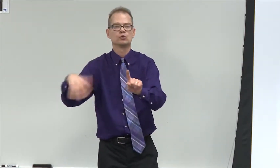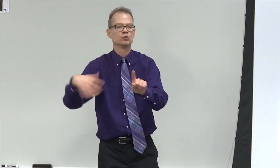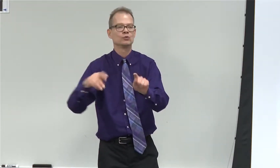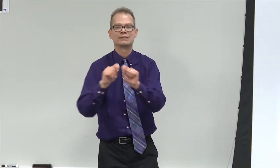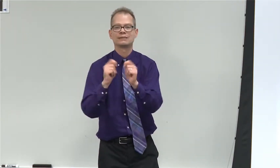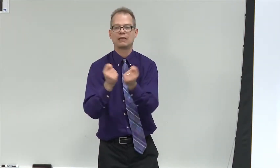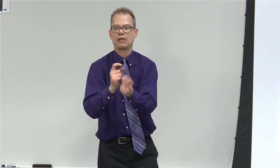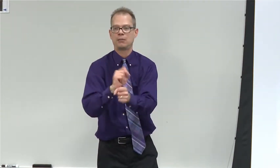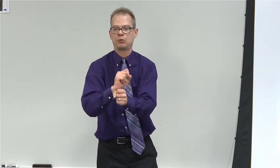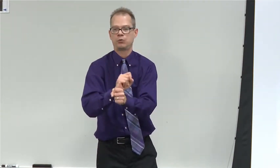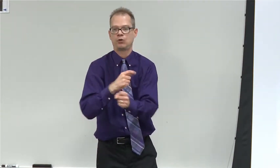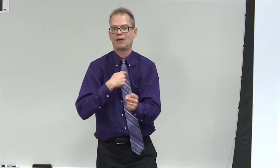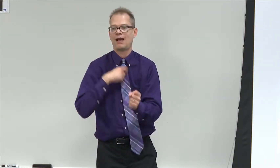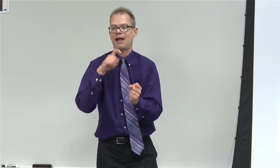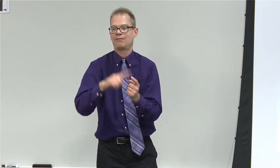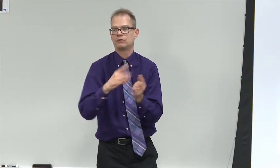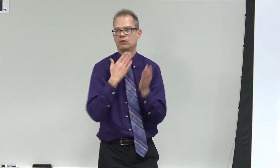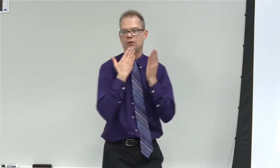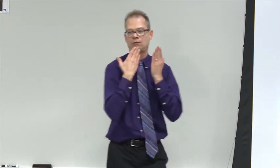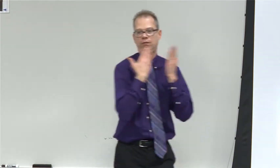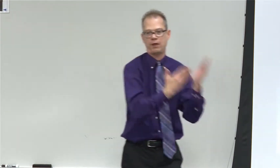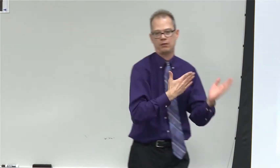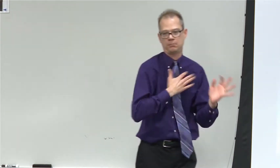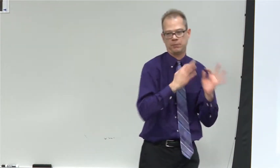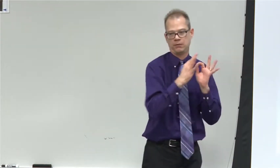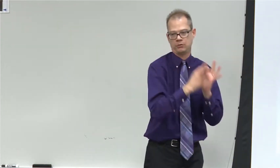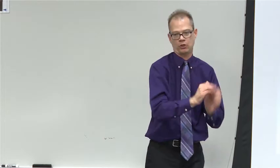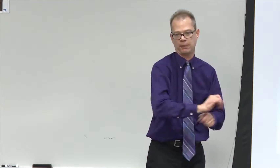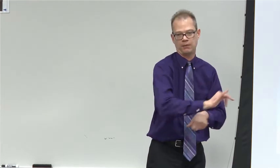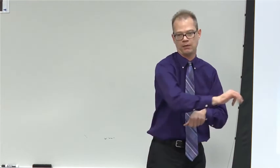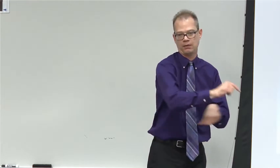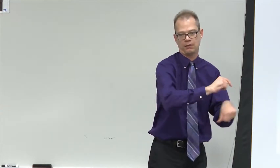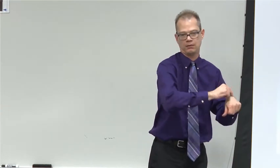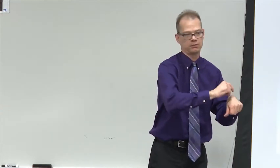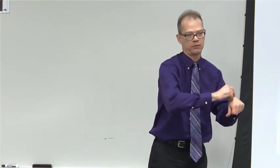The point was that we had good teamwork.